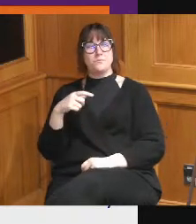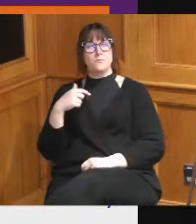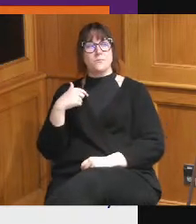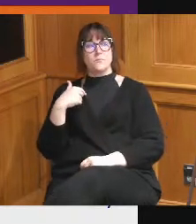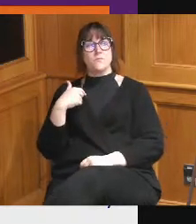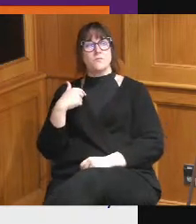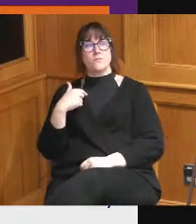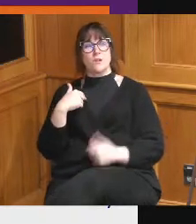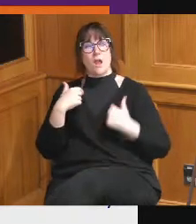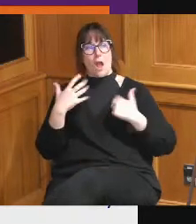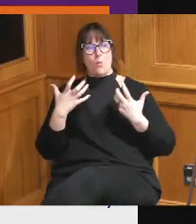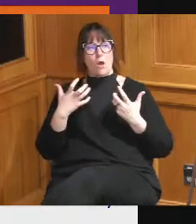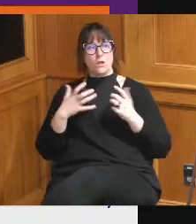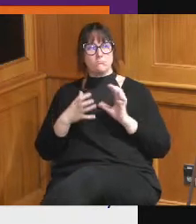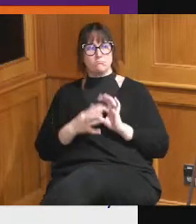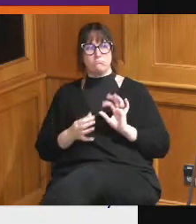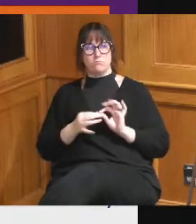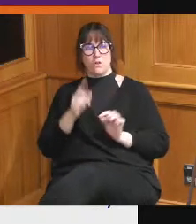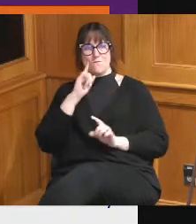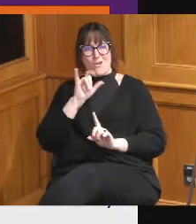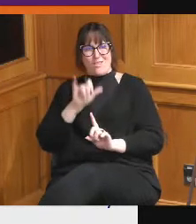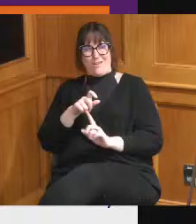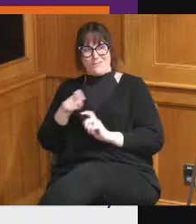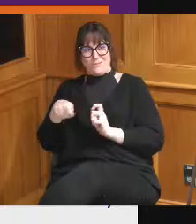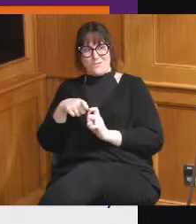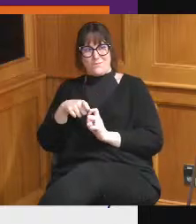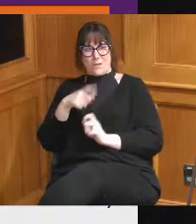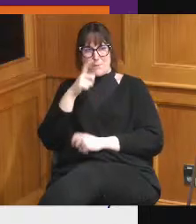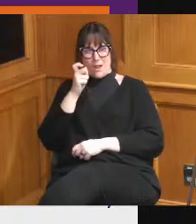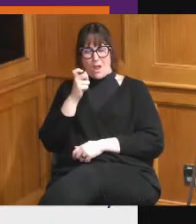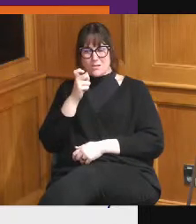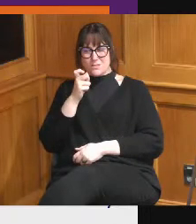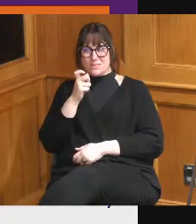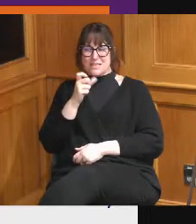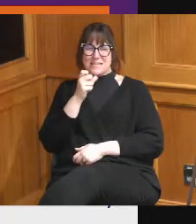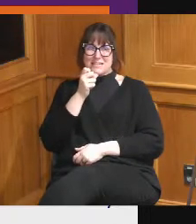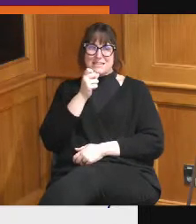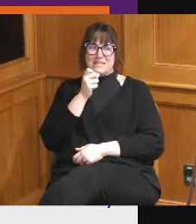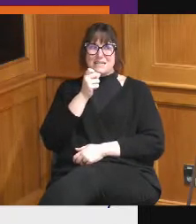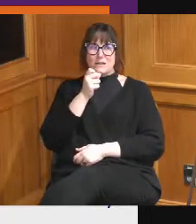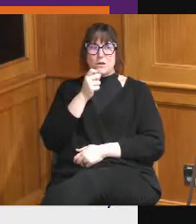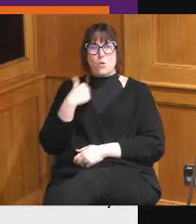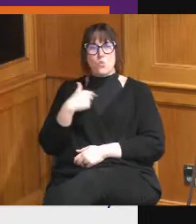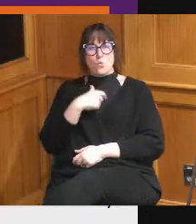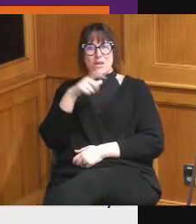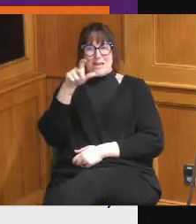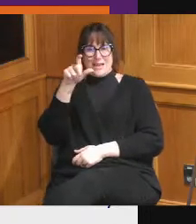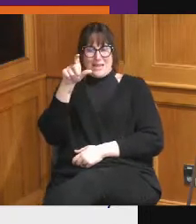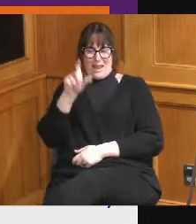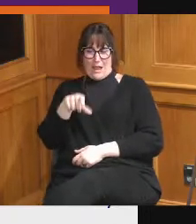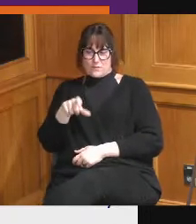that a little bit because it it's not we need to really keep at it to get the market rate